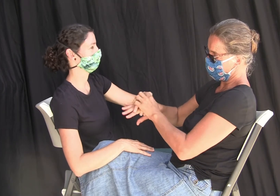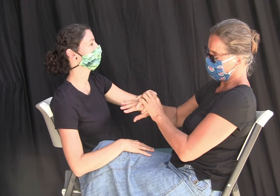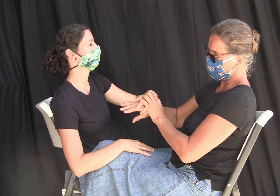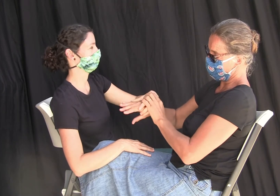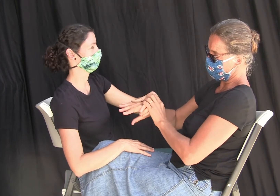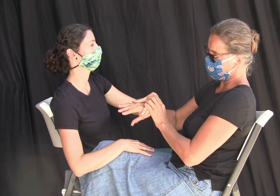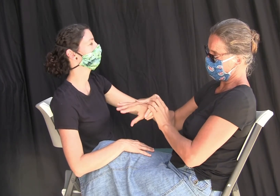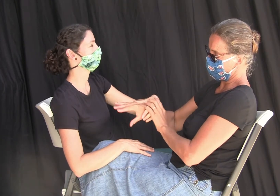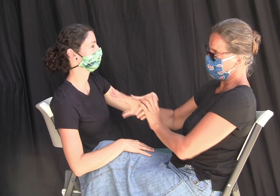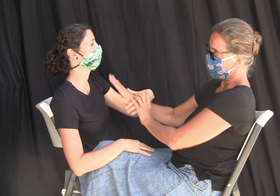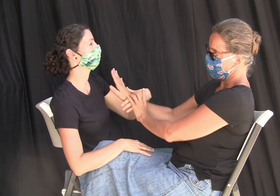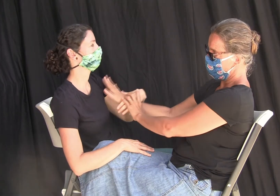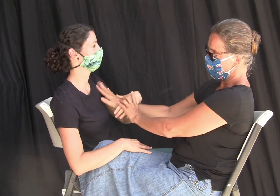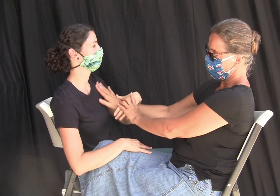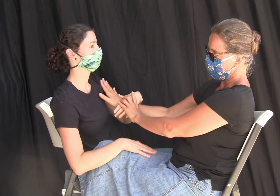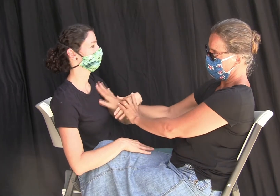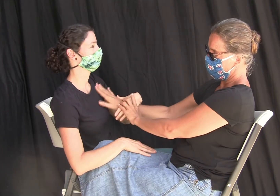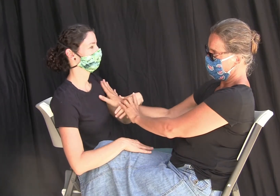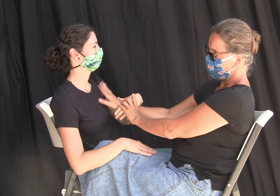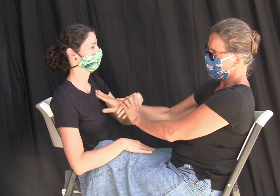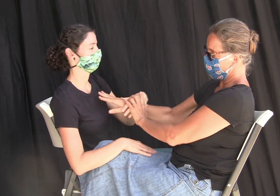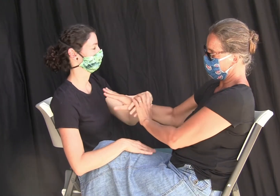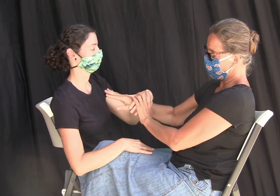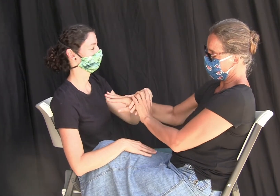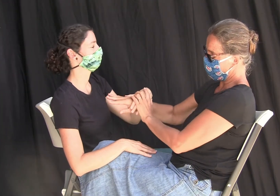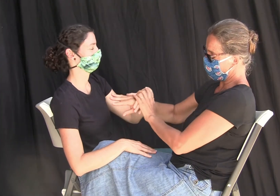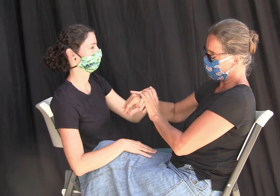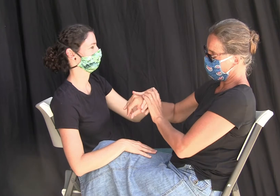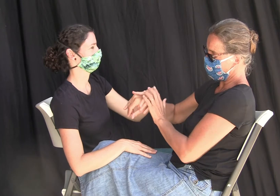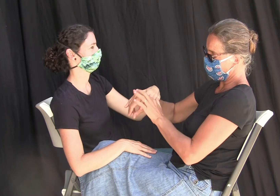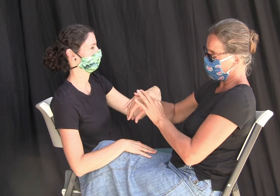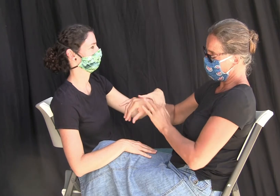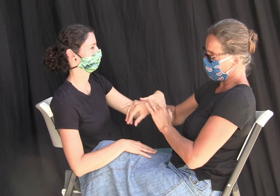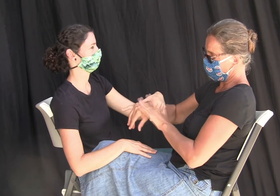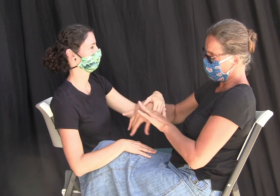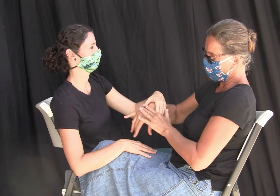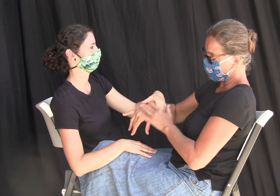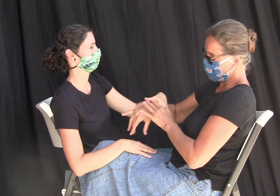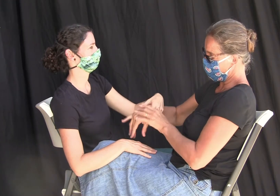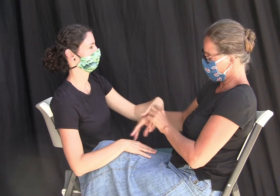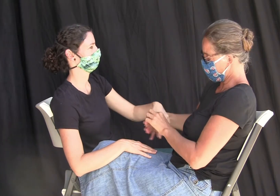If the listener's hand moves too close to my wrist, she only feels the back flat part of my hand